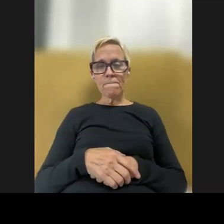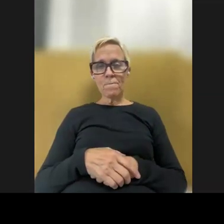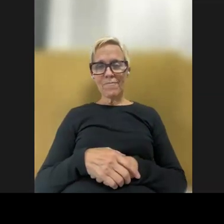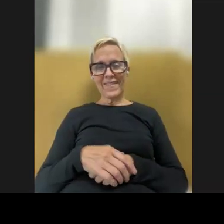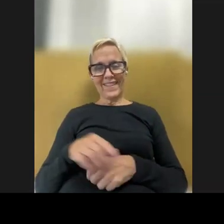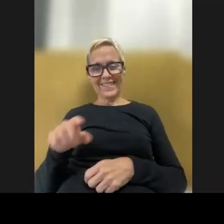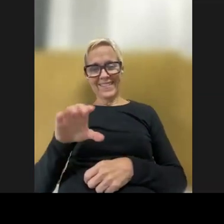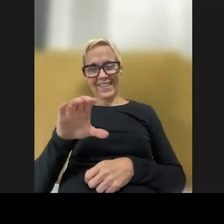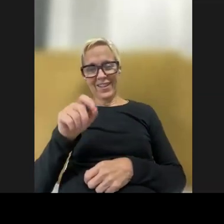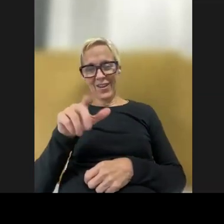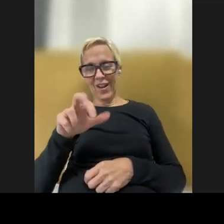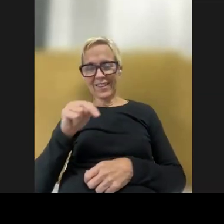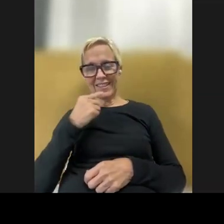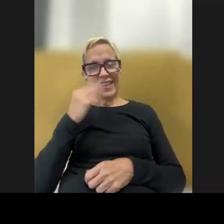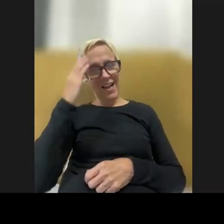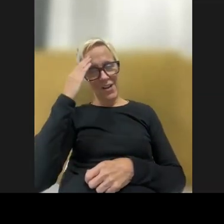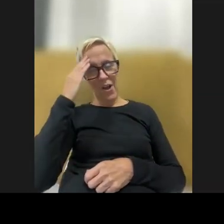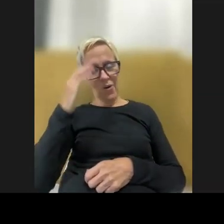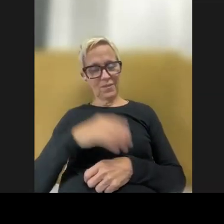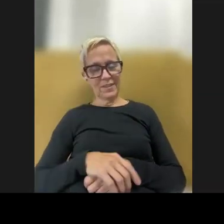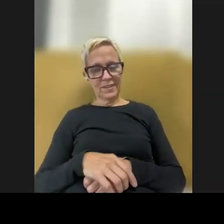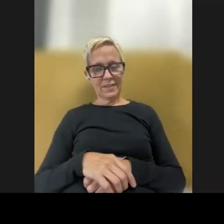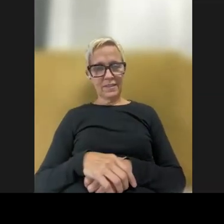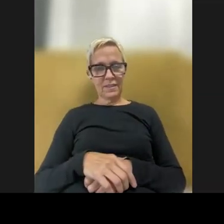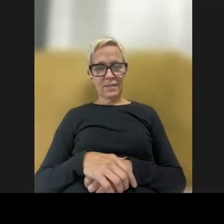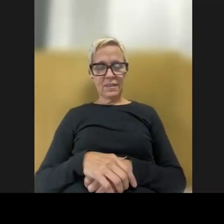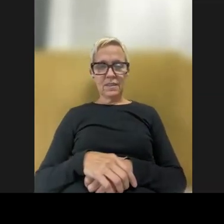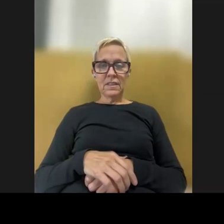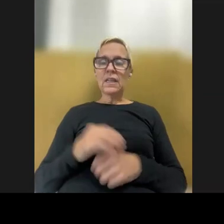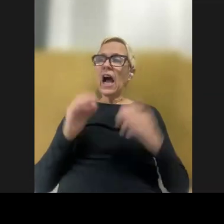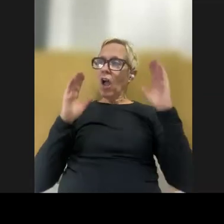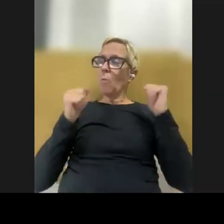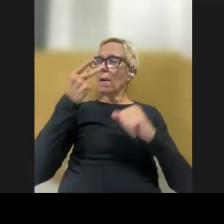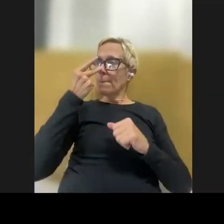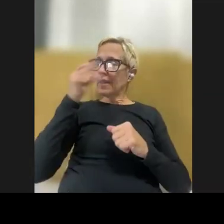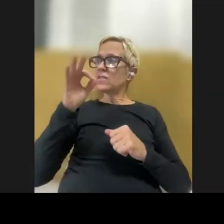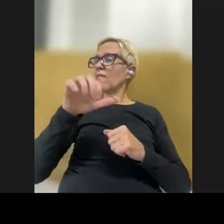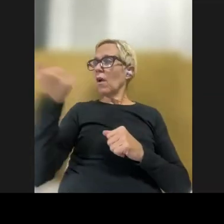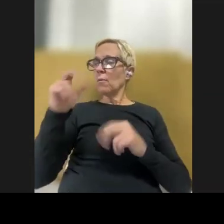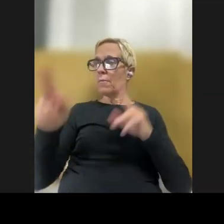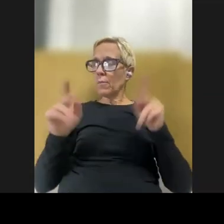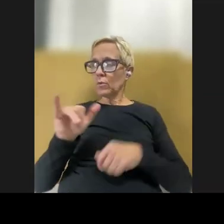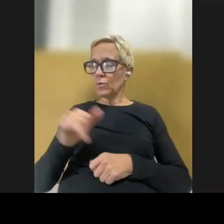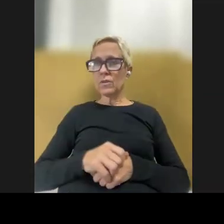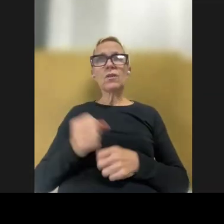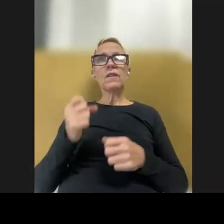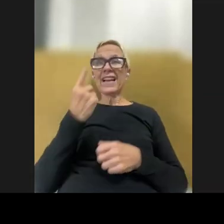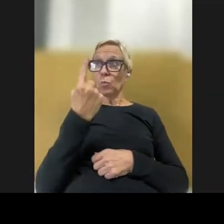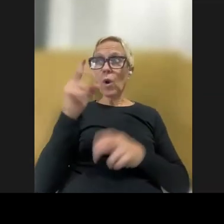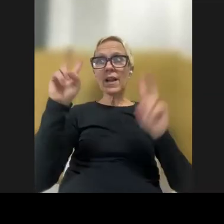It pieces me off. It puts fire mo my belly.